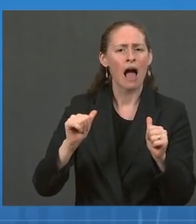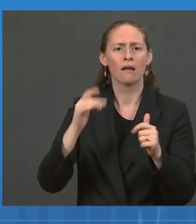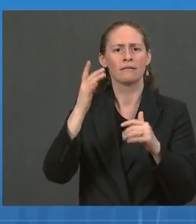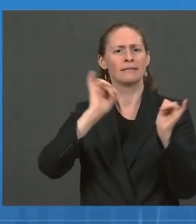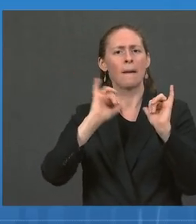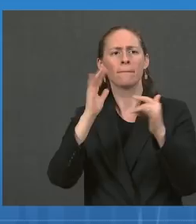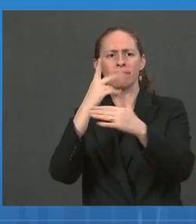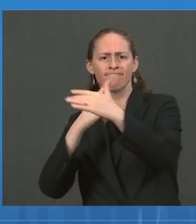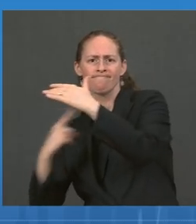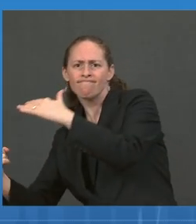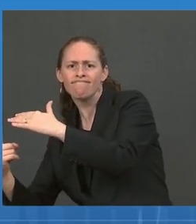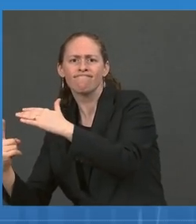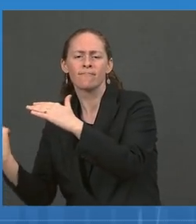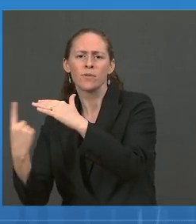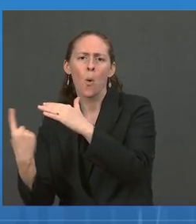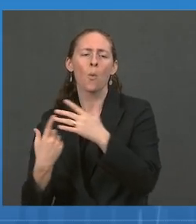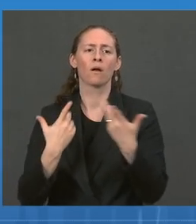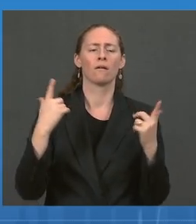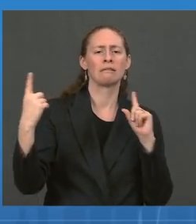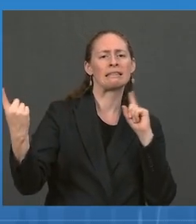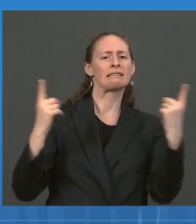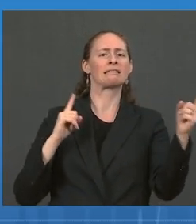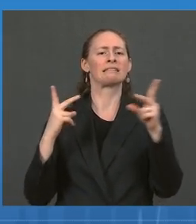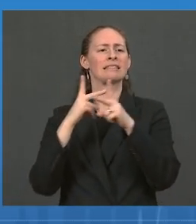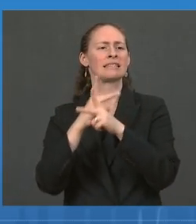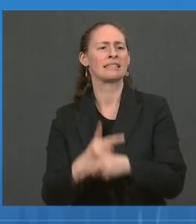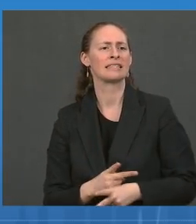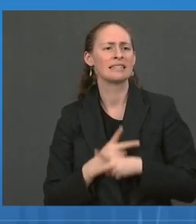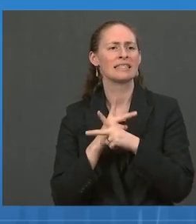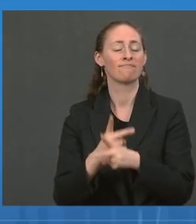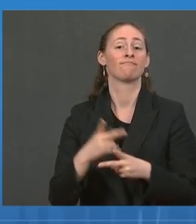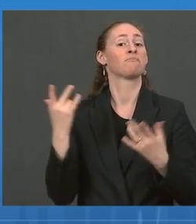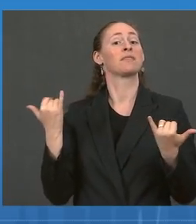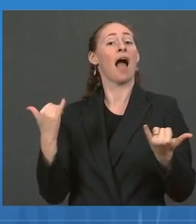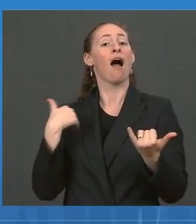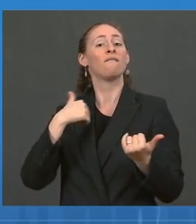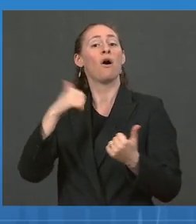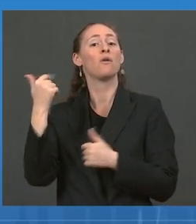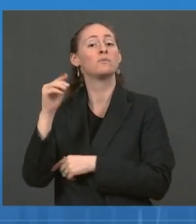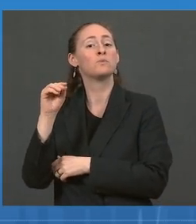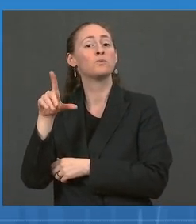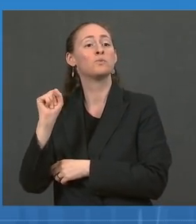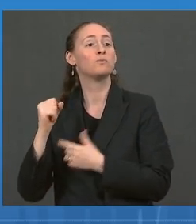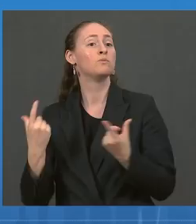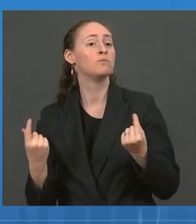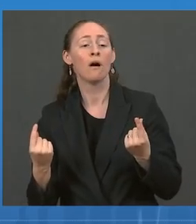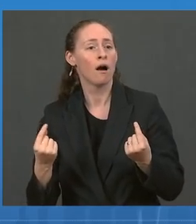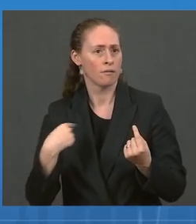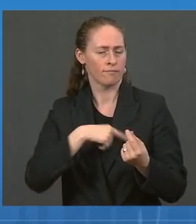But what we have is other things, like sophisticated ventilation, HEPA airflow.